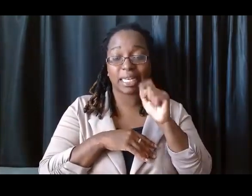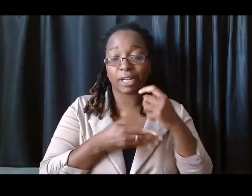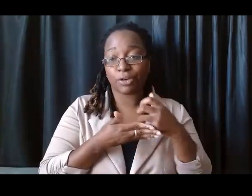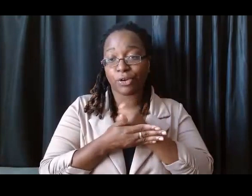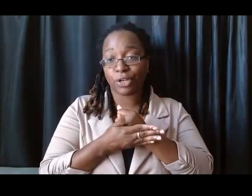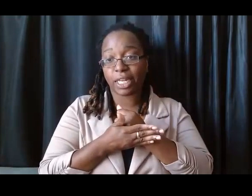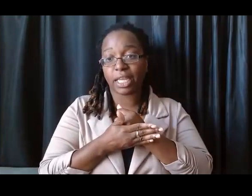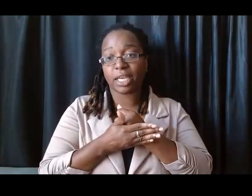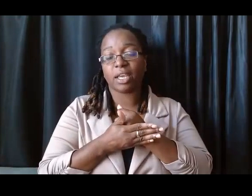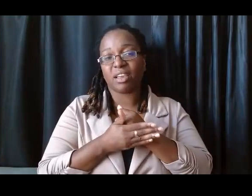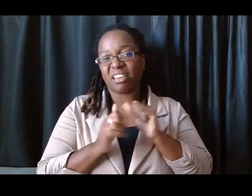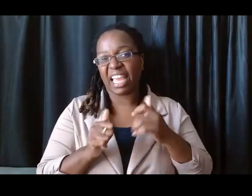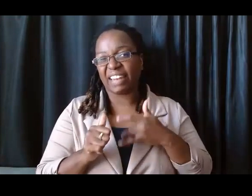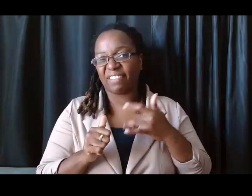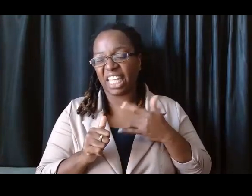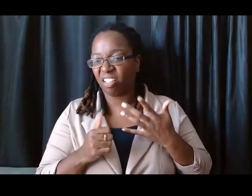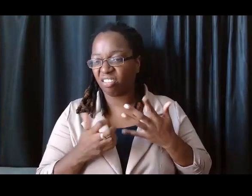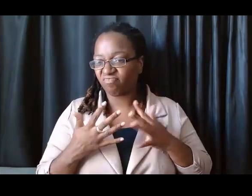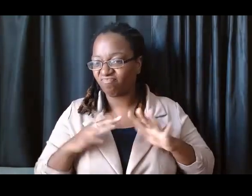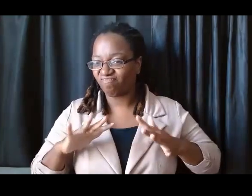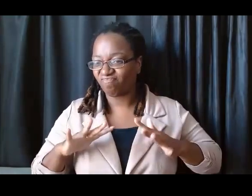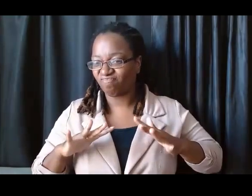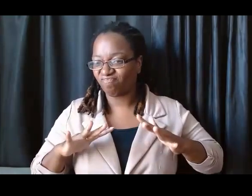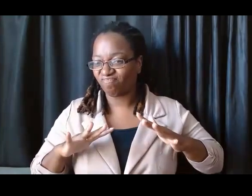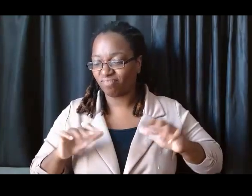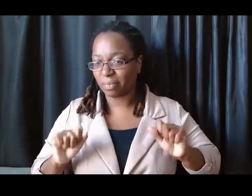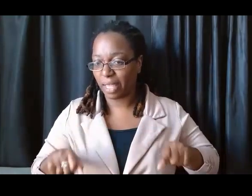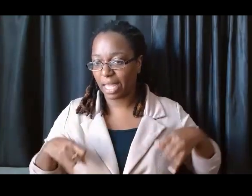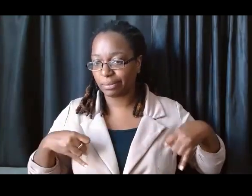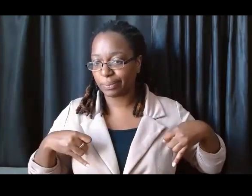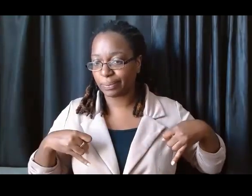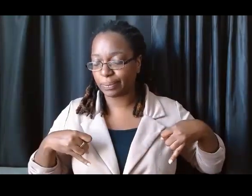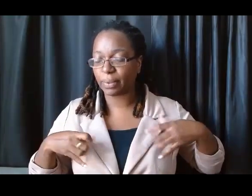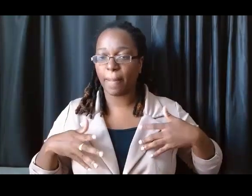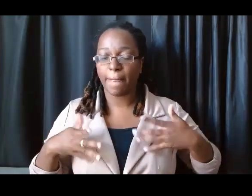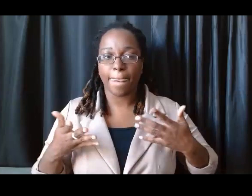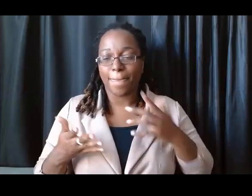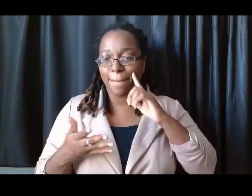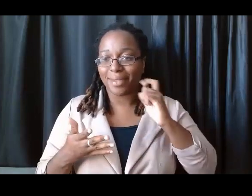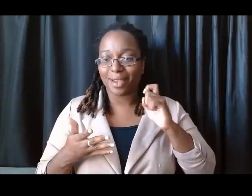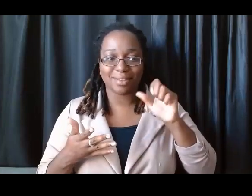In part because the SSI benefit will be aedjusted